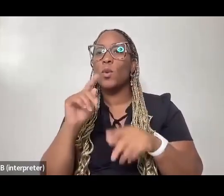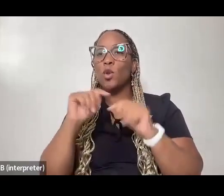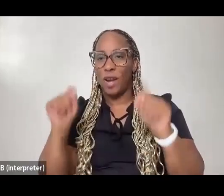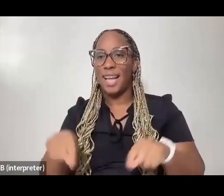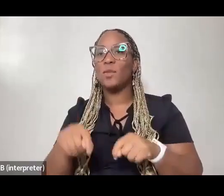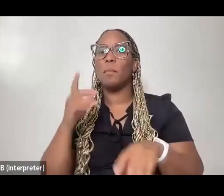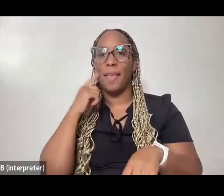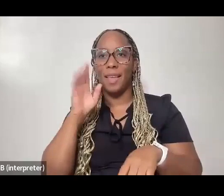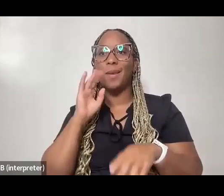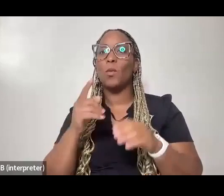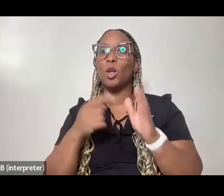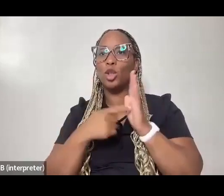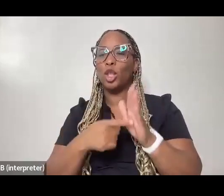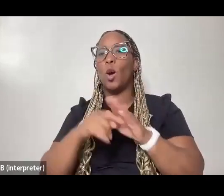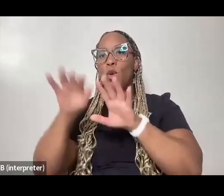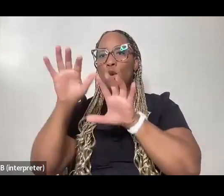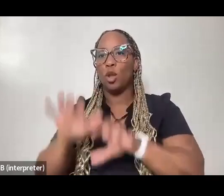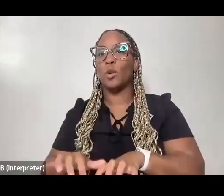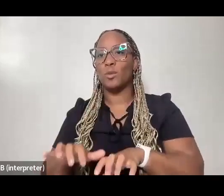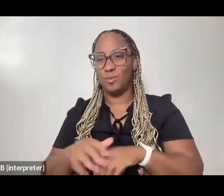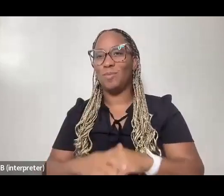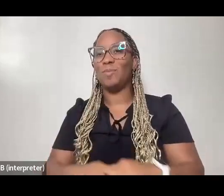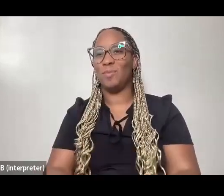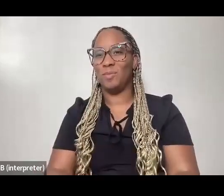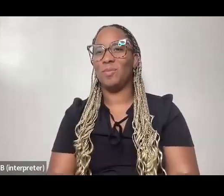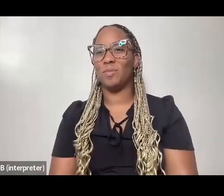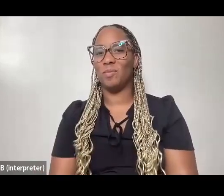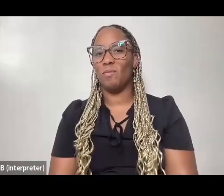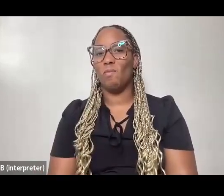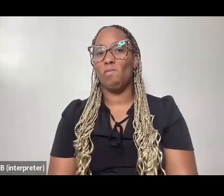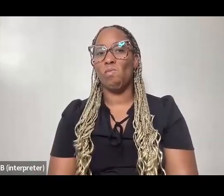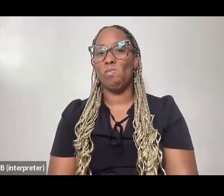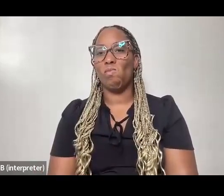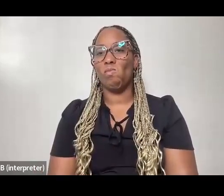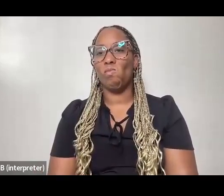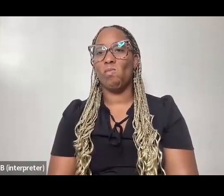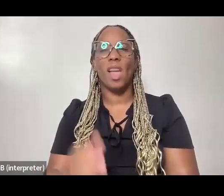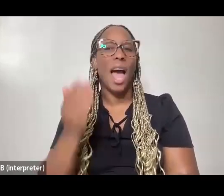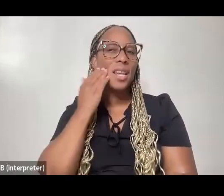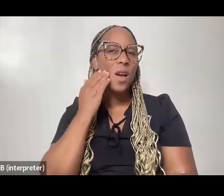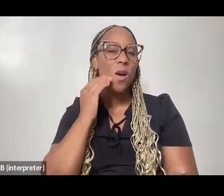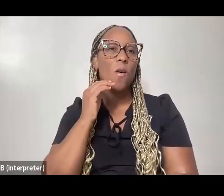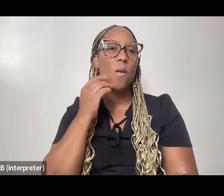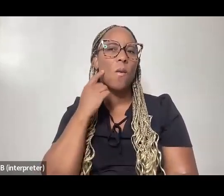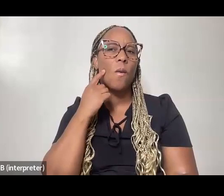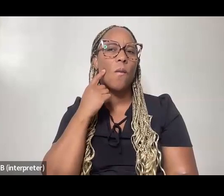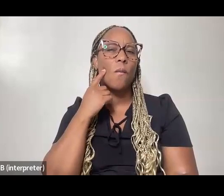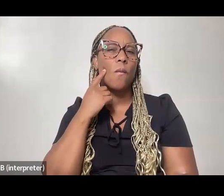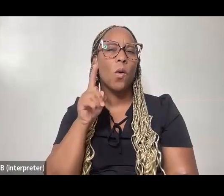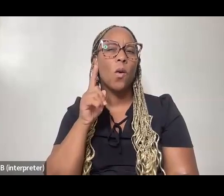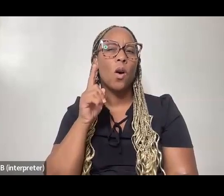And I think it will show you a whole written transcript things available there. I know it does it for auto-captions and now I'm second-guessing myself as to